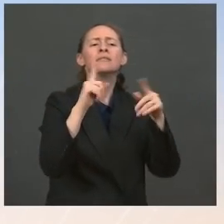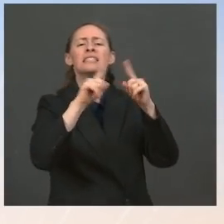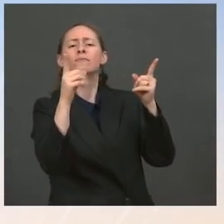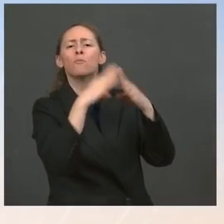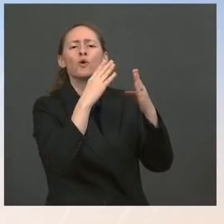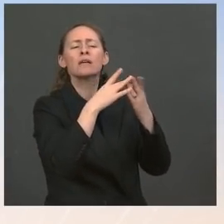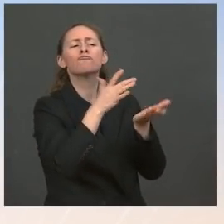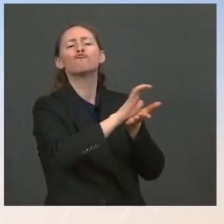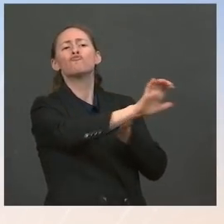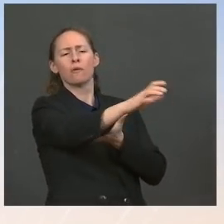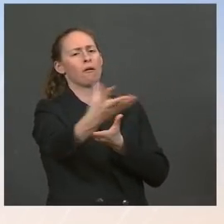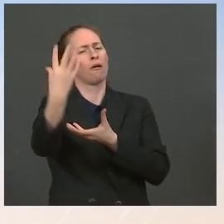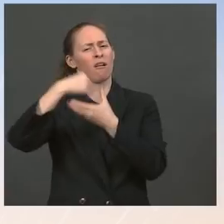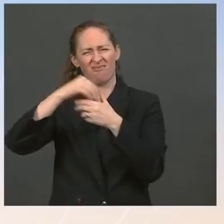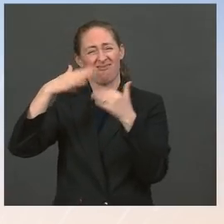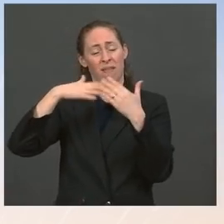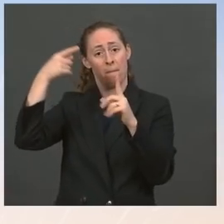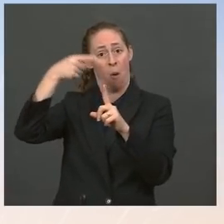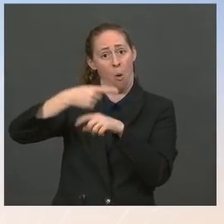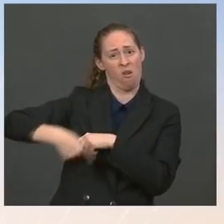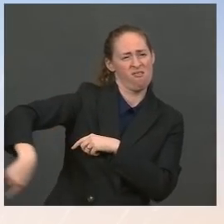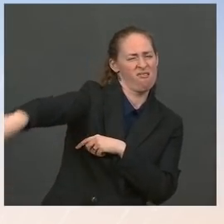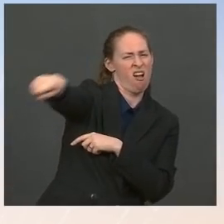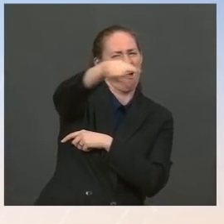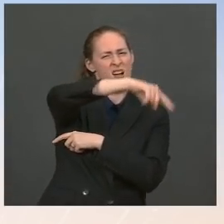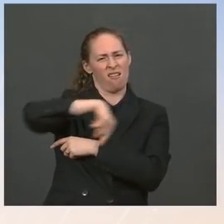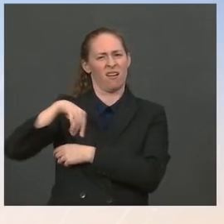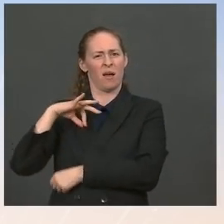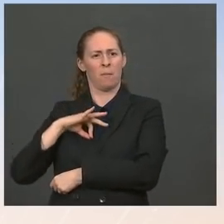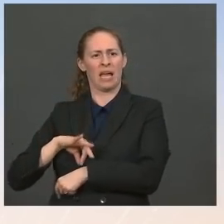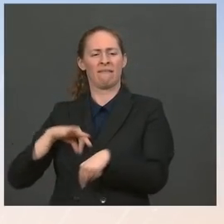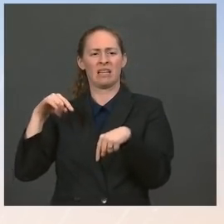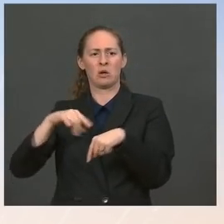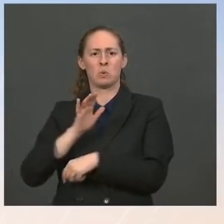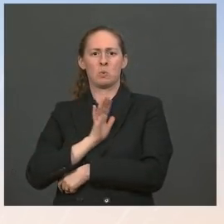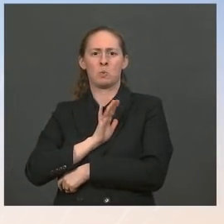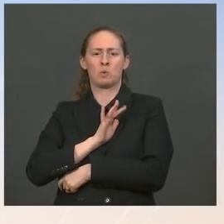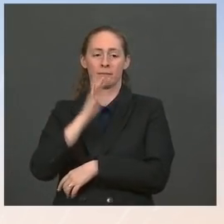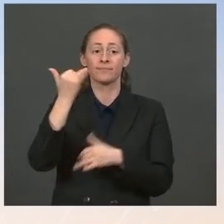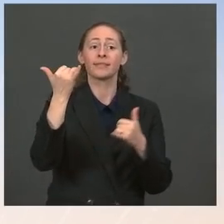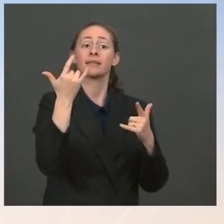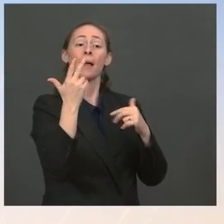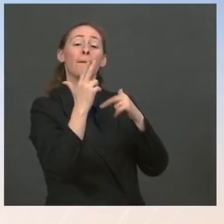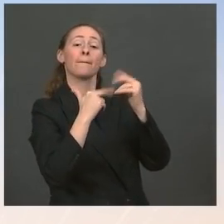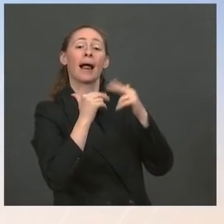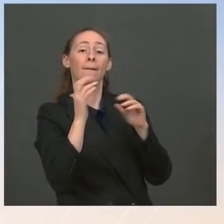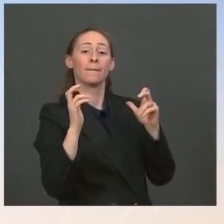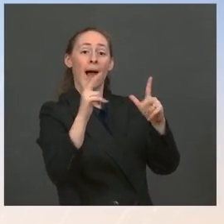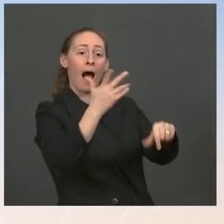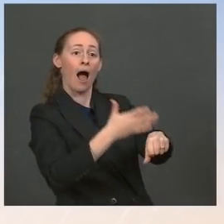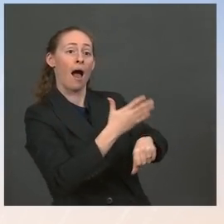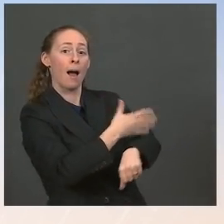When combined with the Build Back Better Act, the Bipartisan Infrastructure Deal -- which, collectively, I like to think of them as the "Big Deal" --